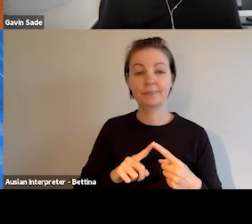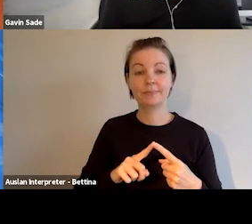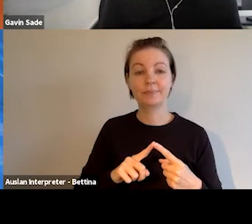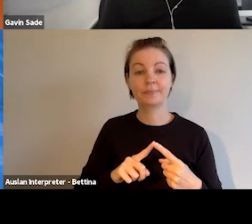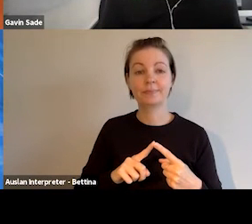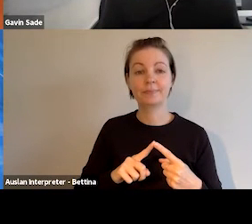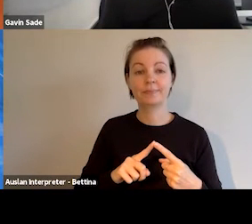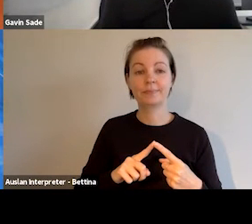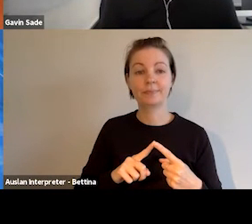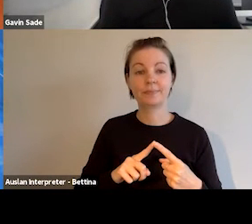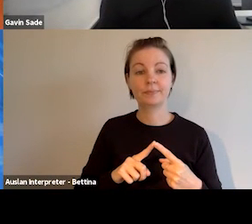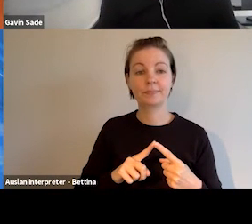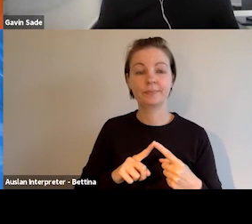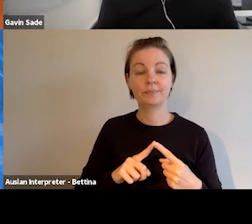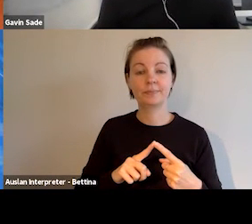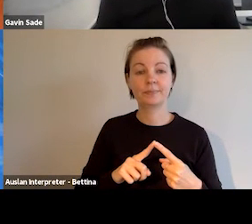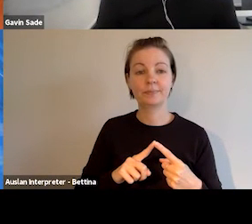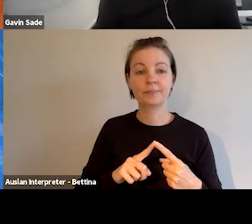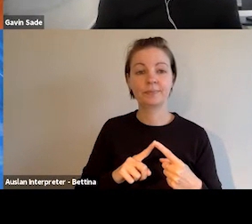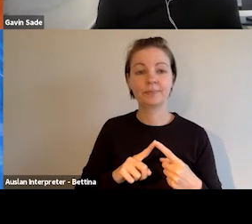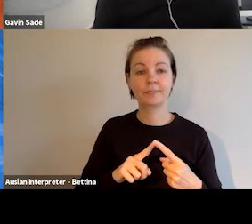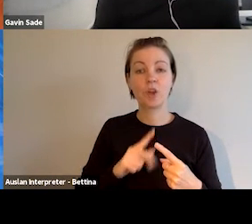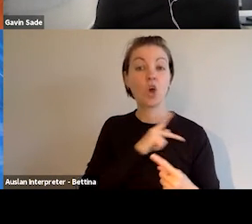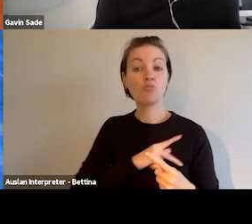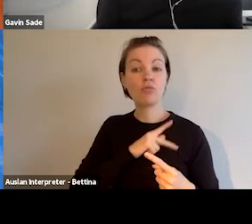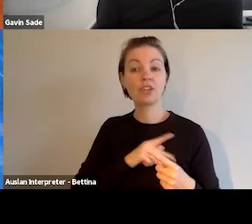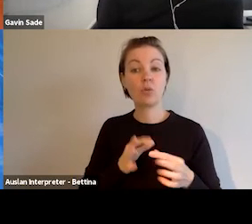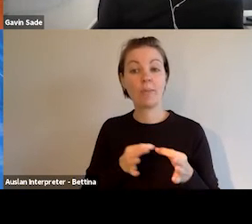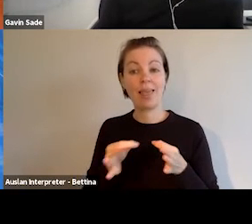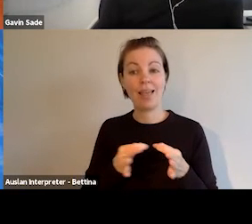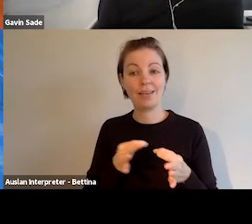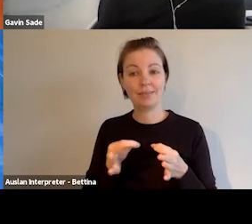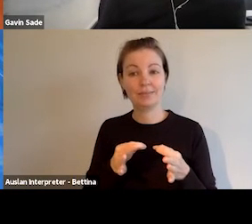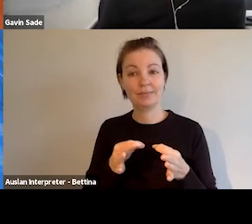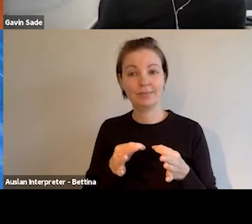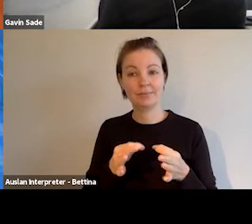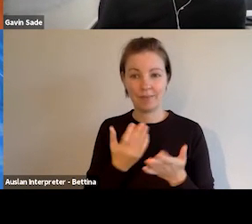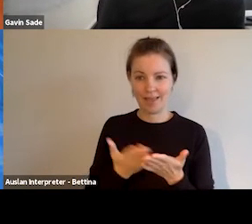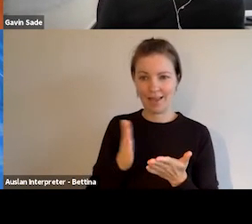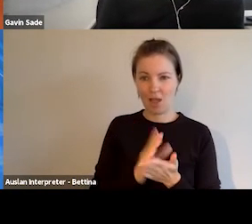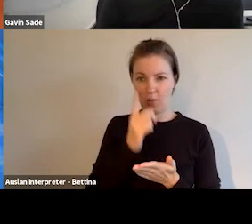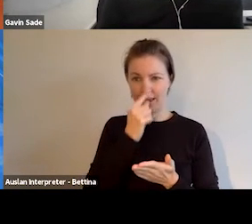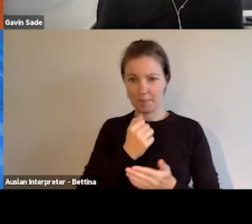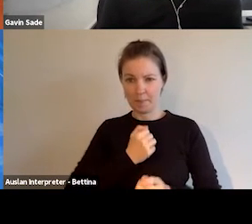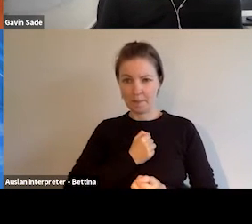students attend to is a professional plan where they look at how they can align their own creative and professional goals